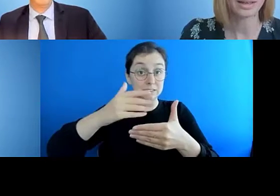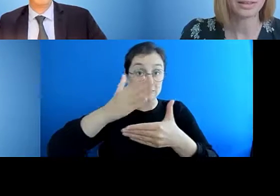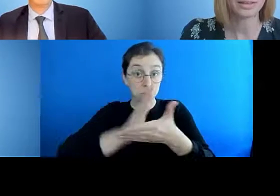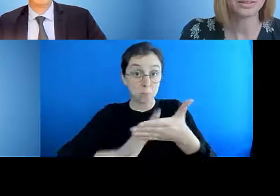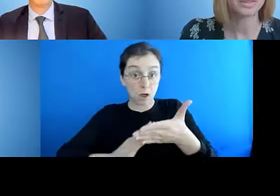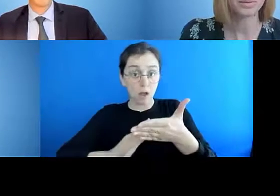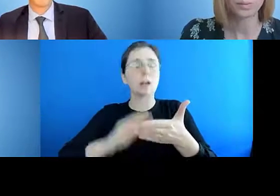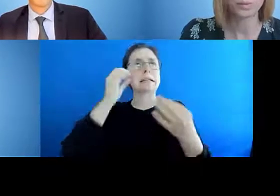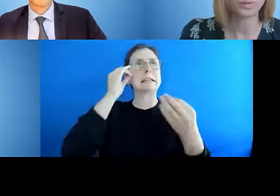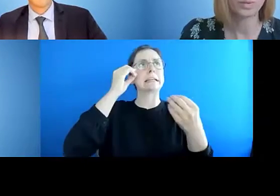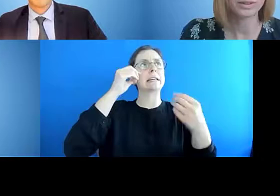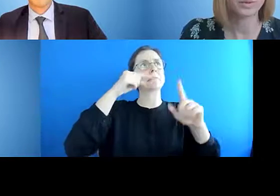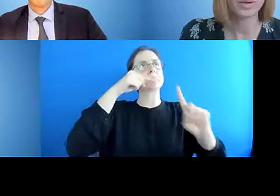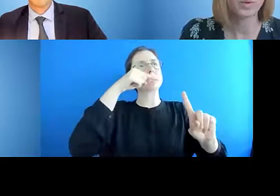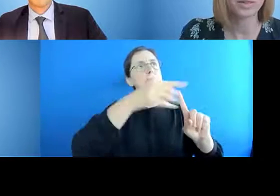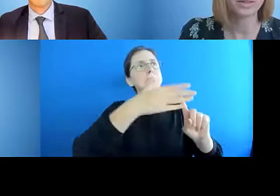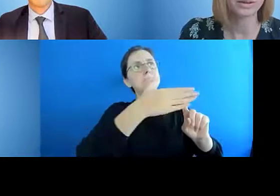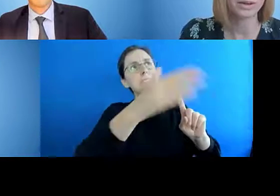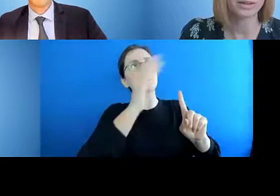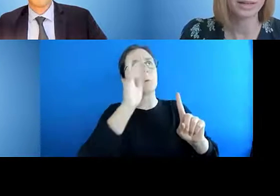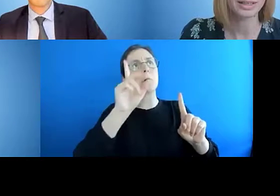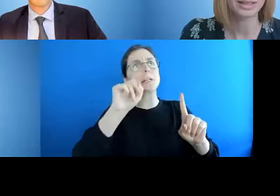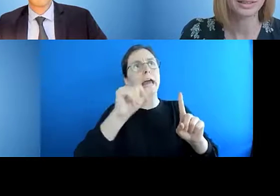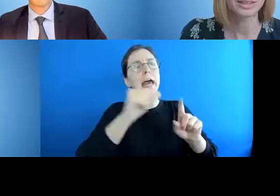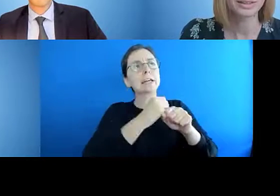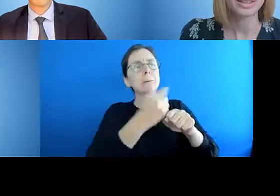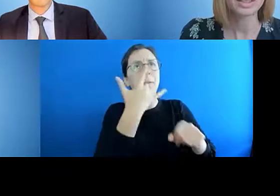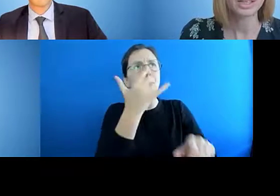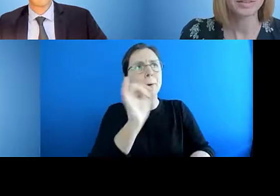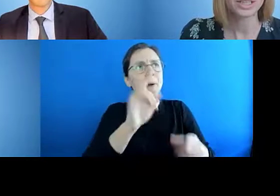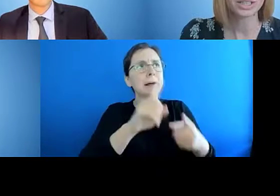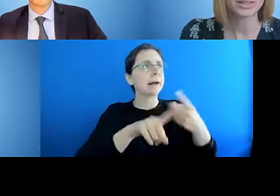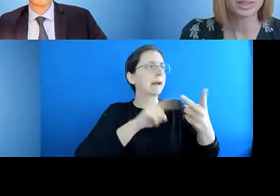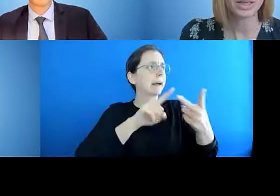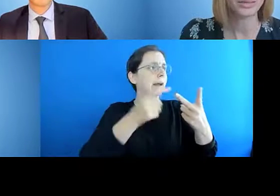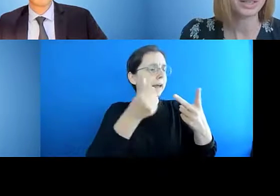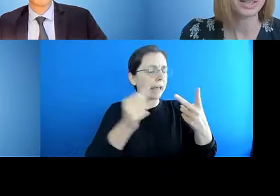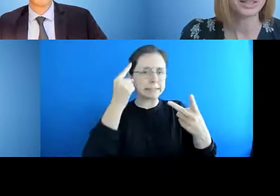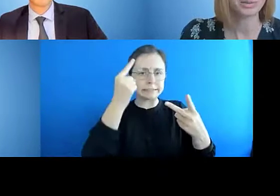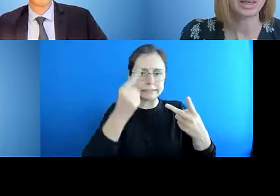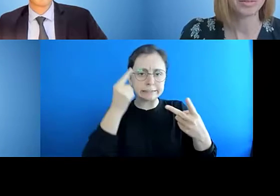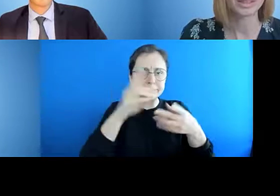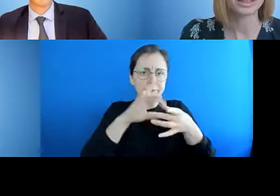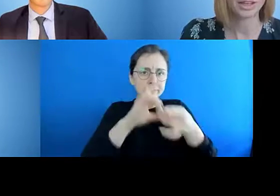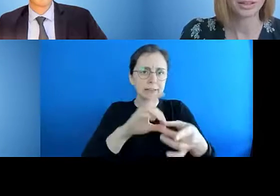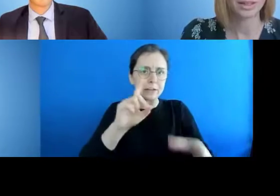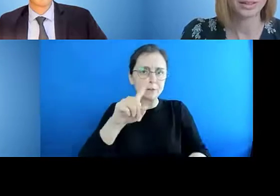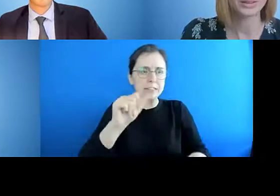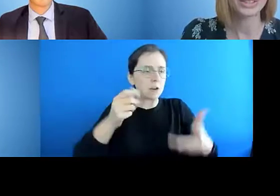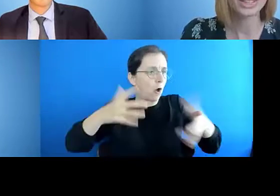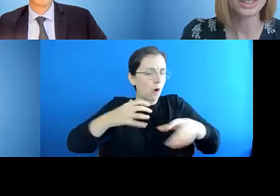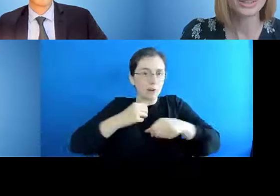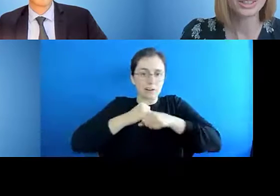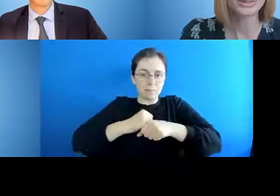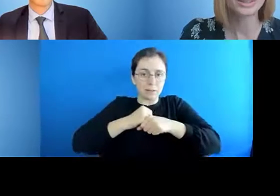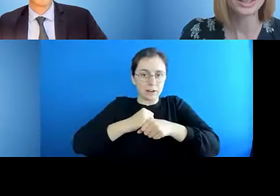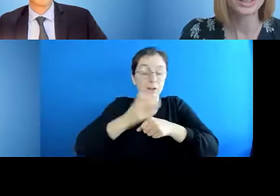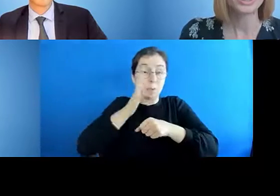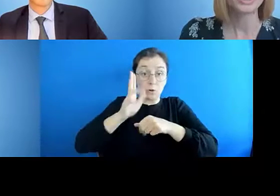and whether there are any considerations about the data you have already generated that you'll continue to use,